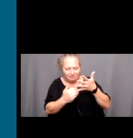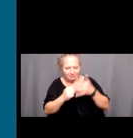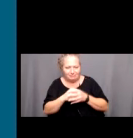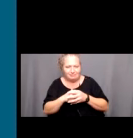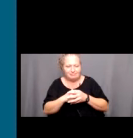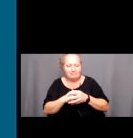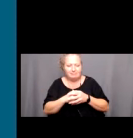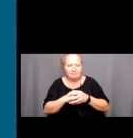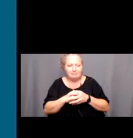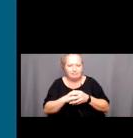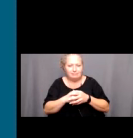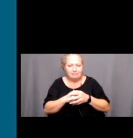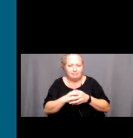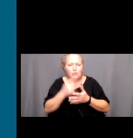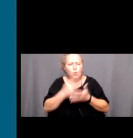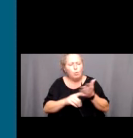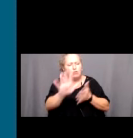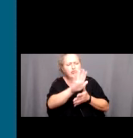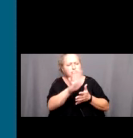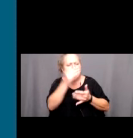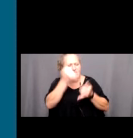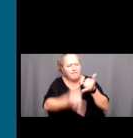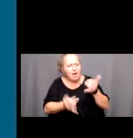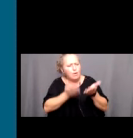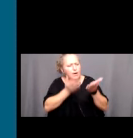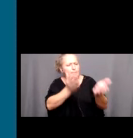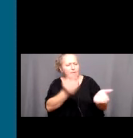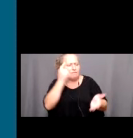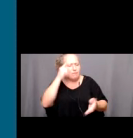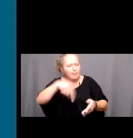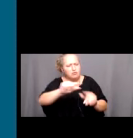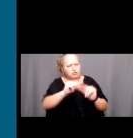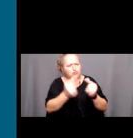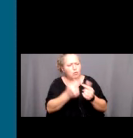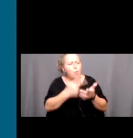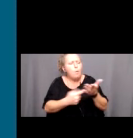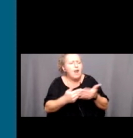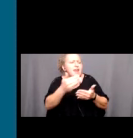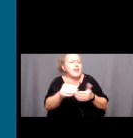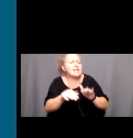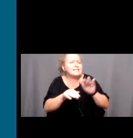What are your final recommendations for this group? What next steps that are most urgent